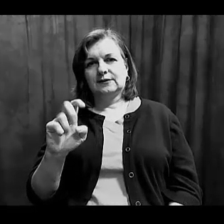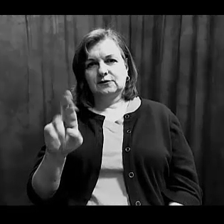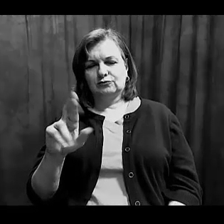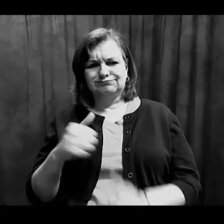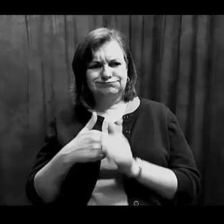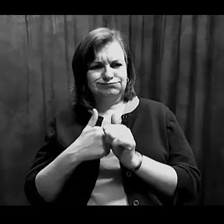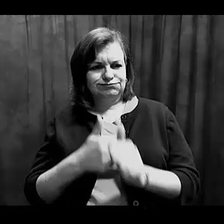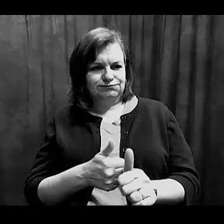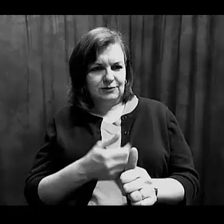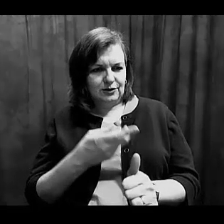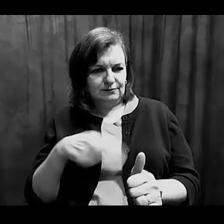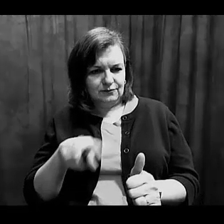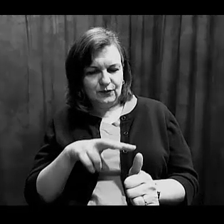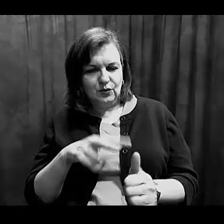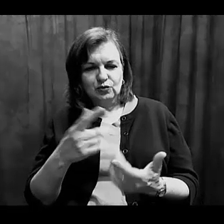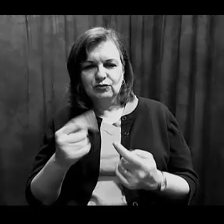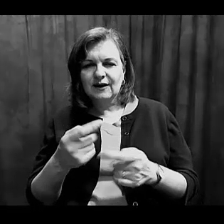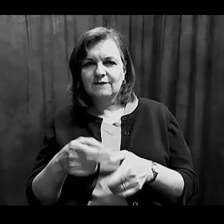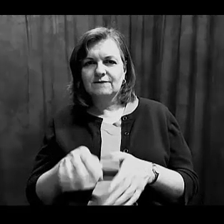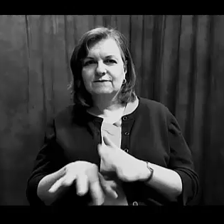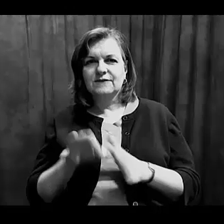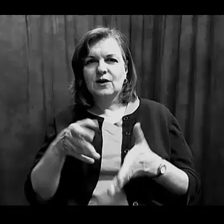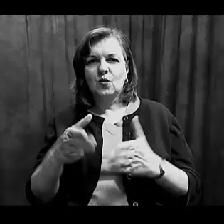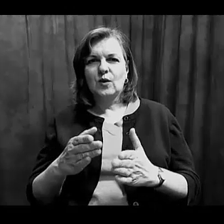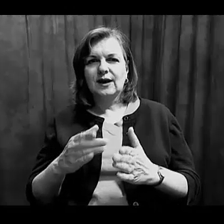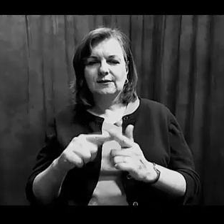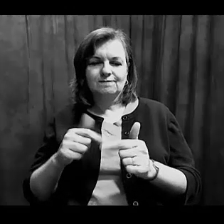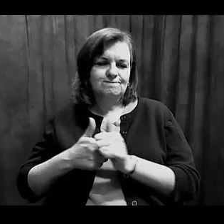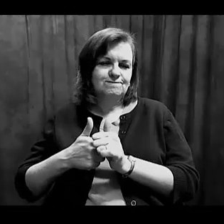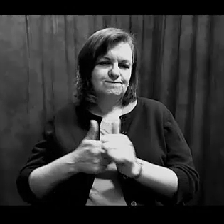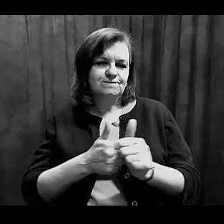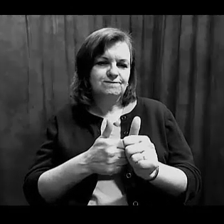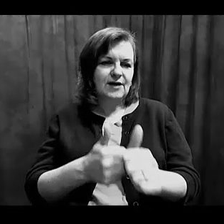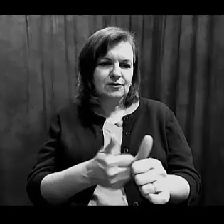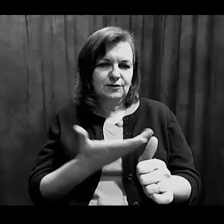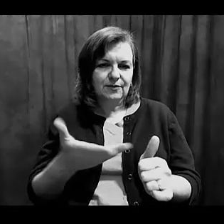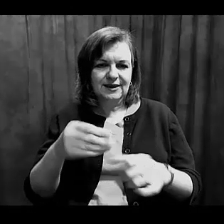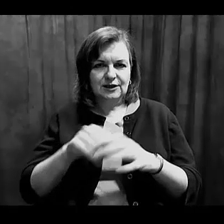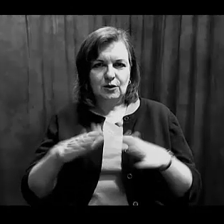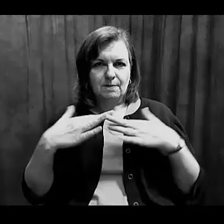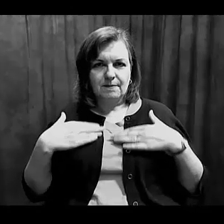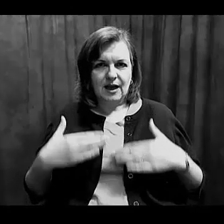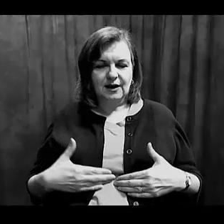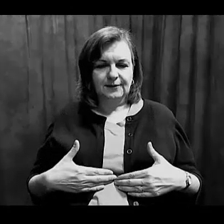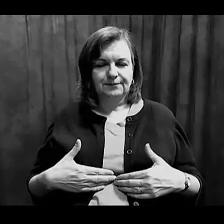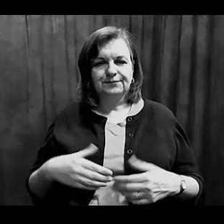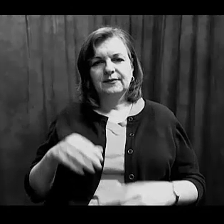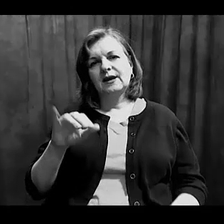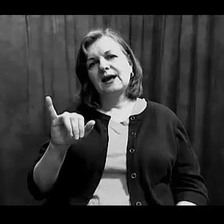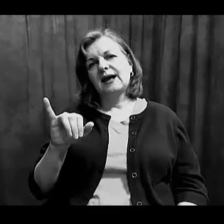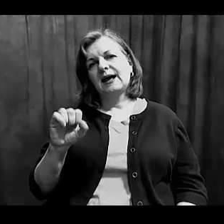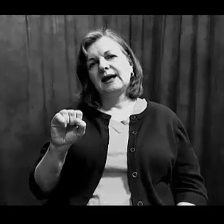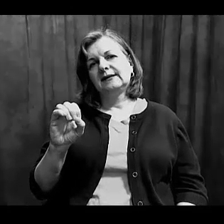doing is trying to find a way to track something in your body so when we look at isotopes